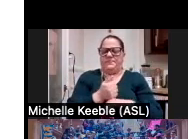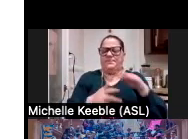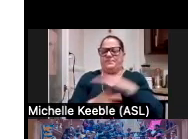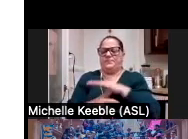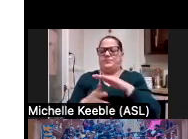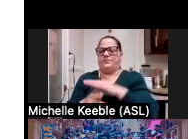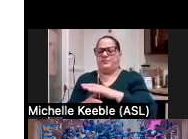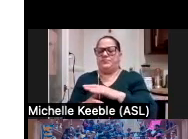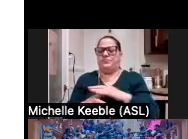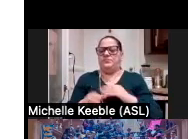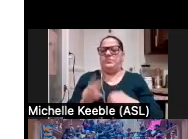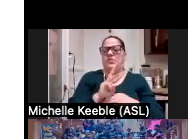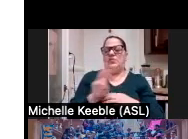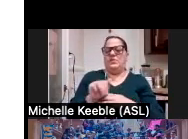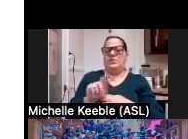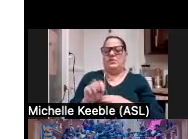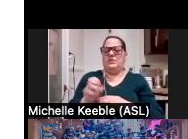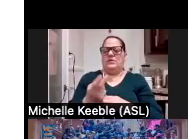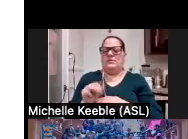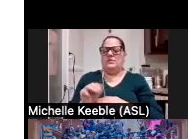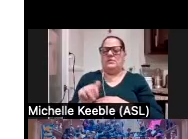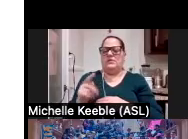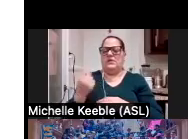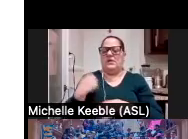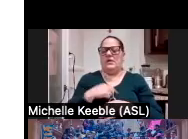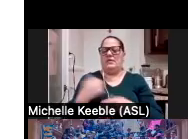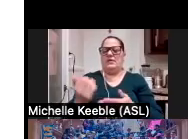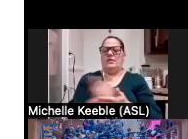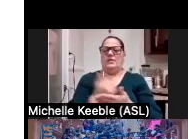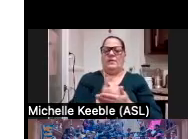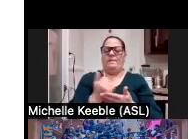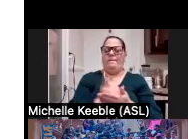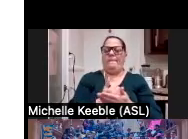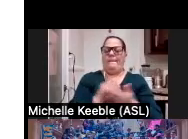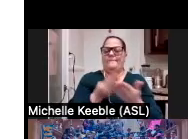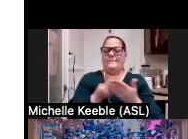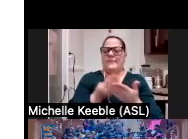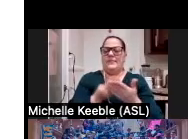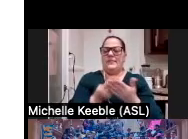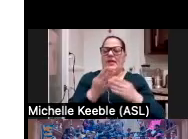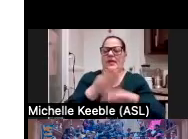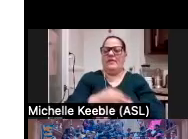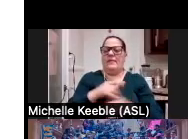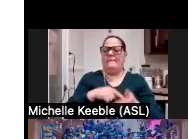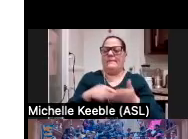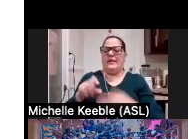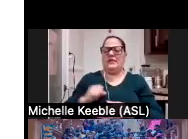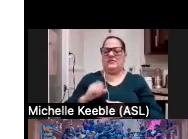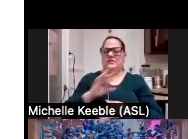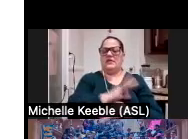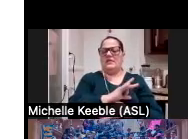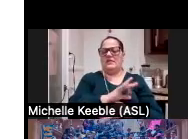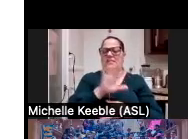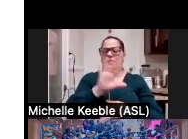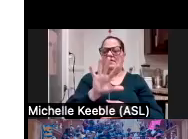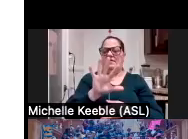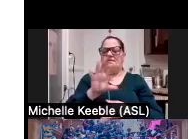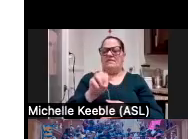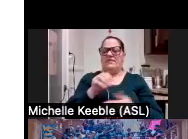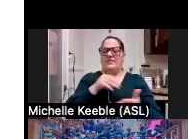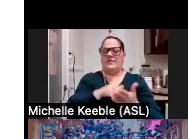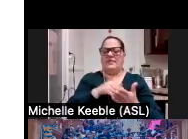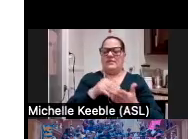Hempstead. Um and they earned a small profit after paying all the staff of $50,000. Um they went out